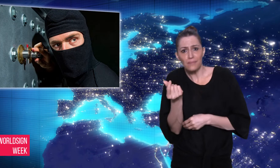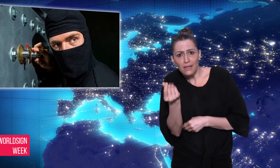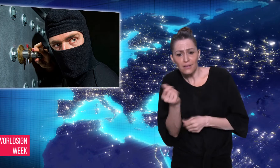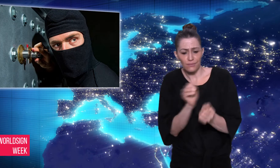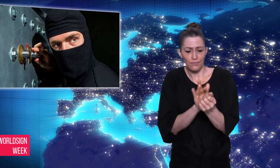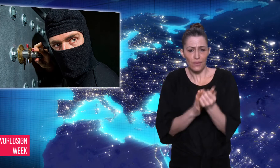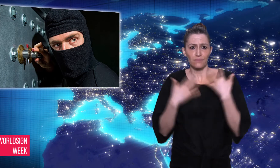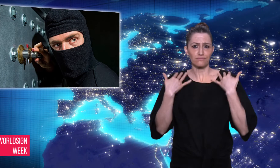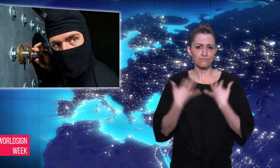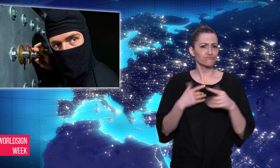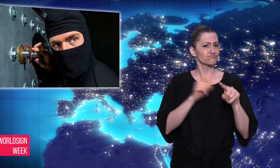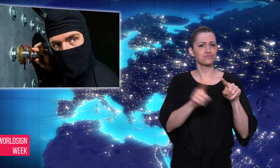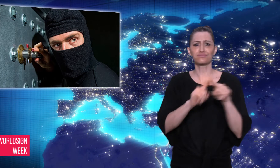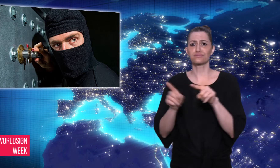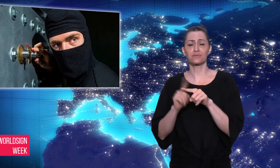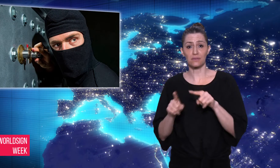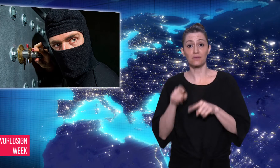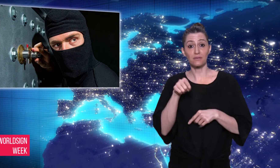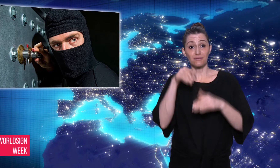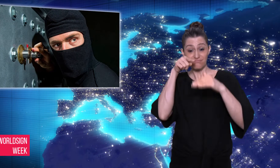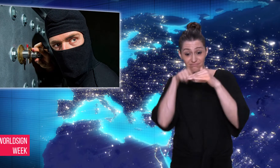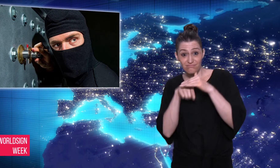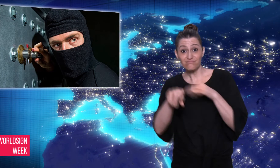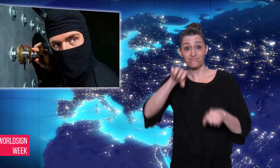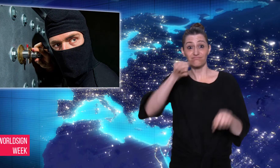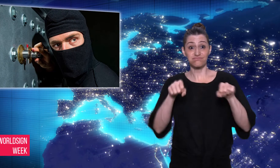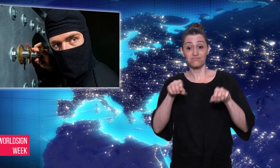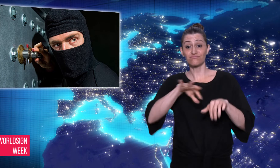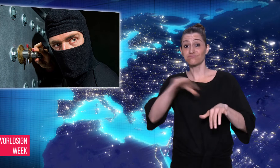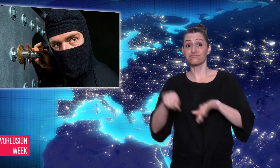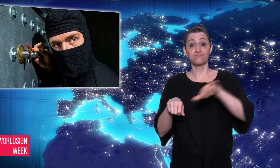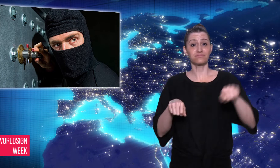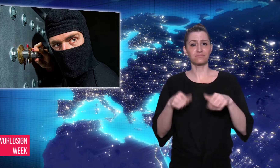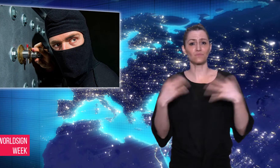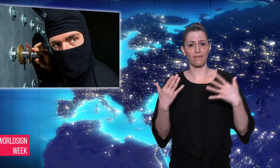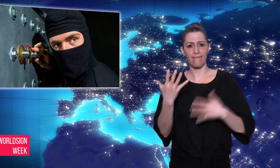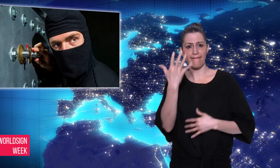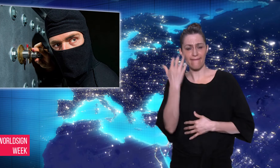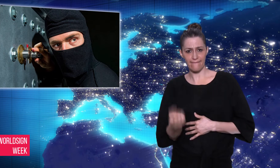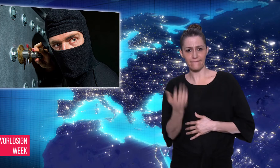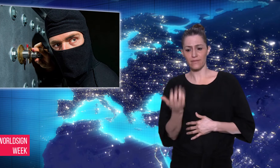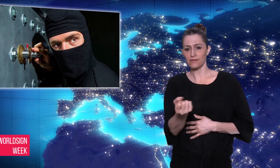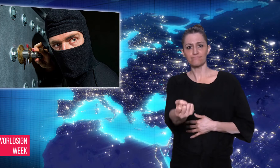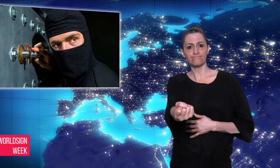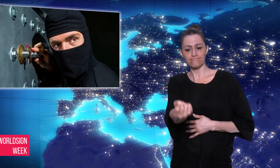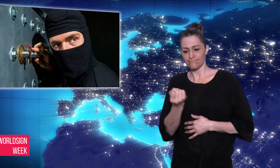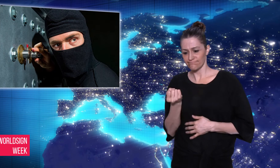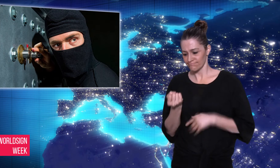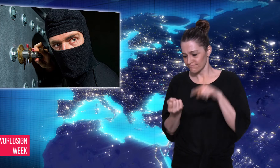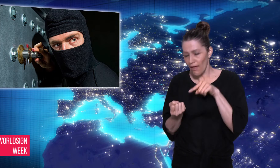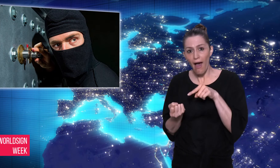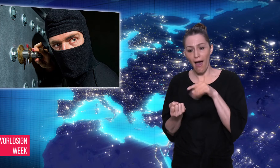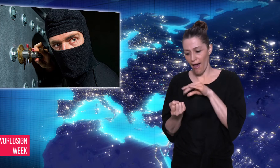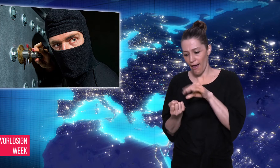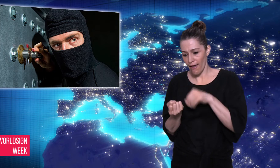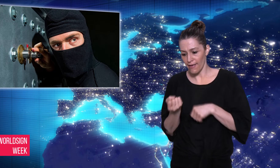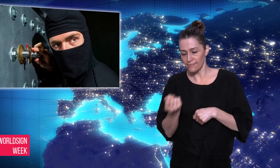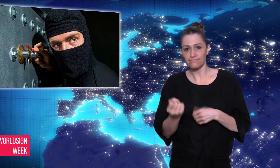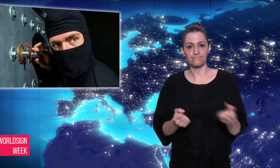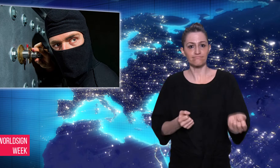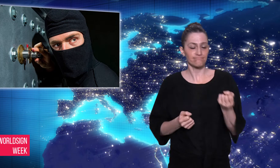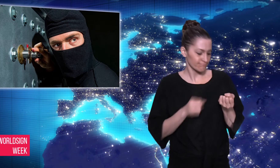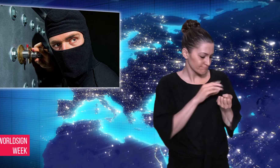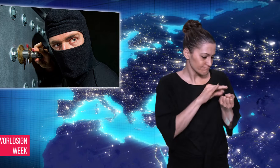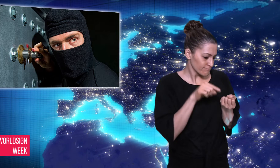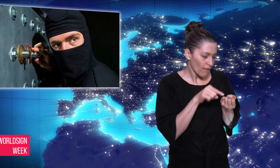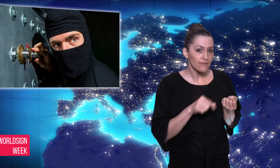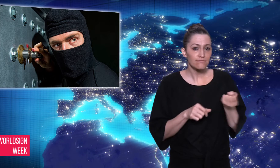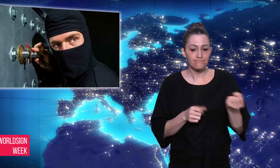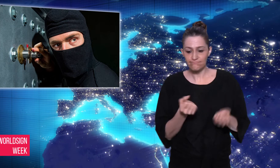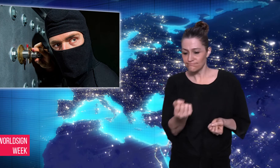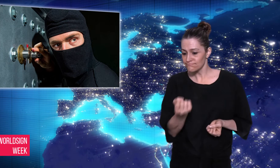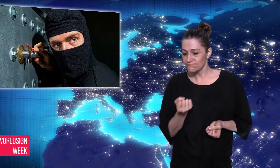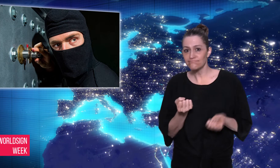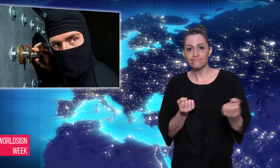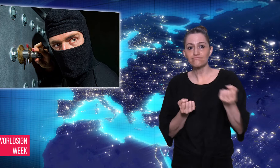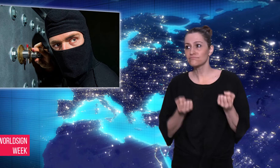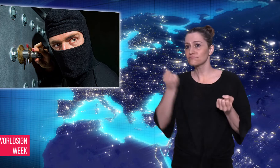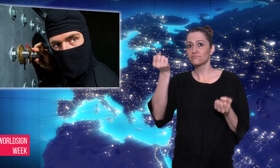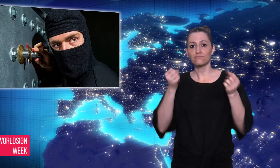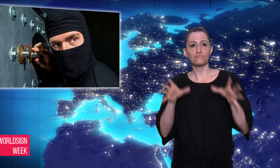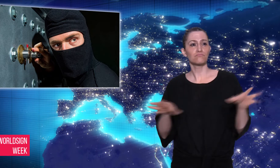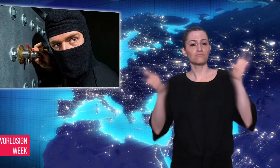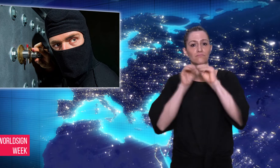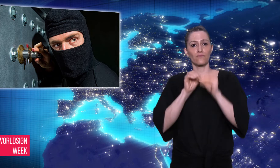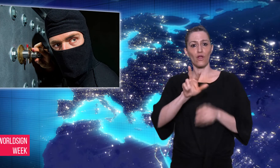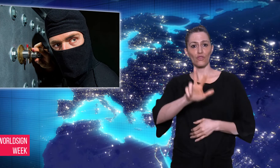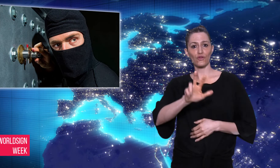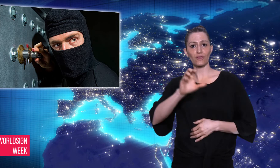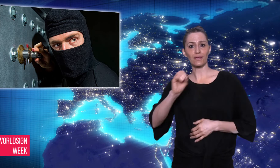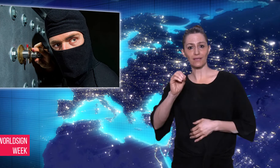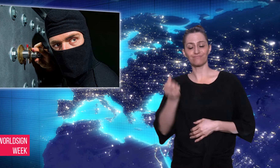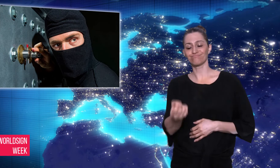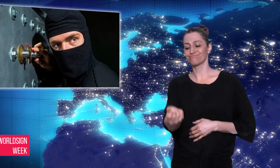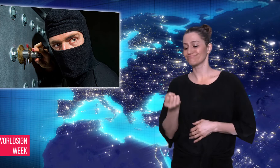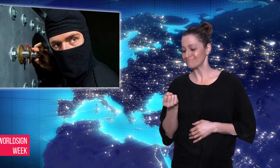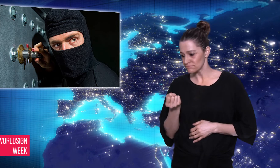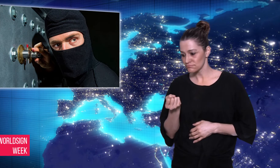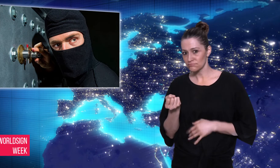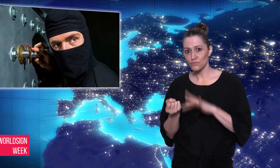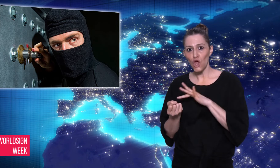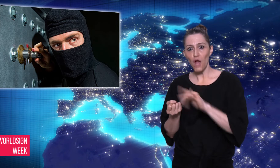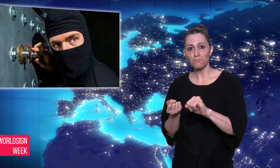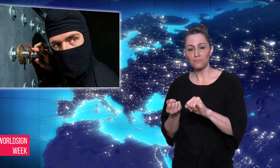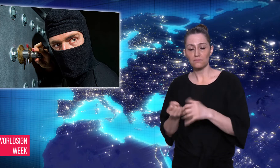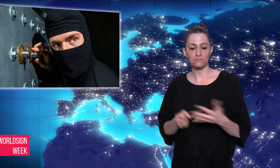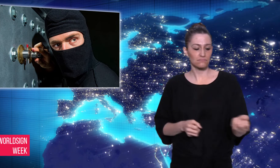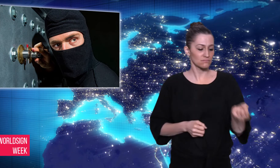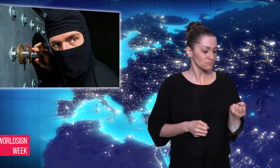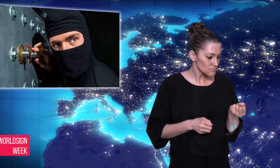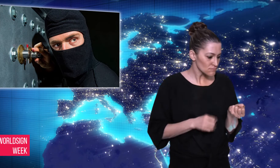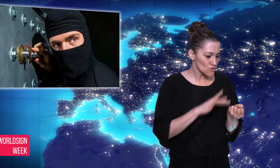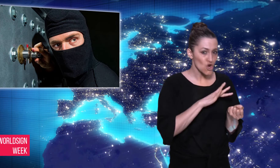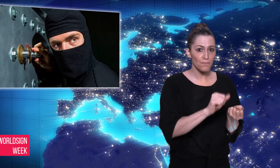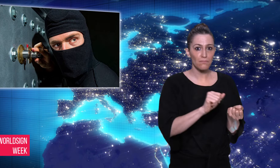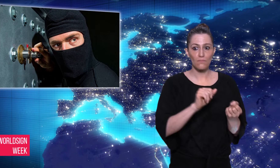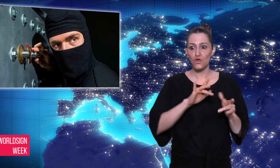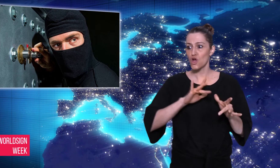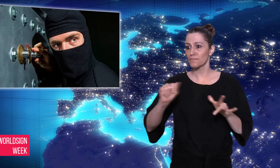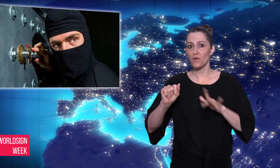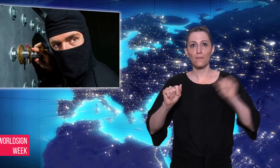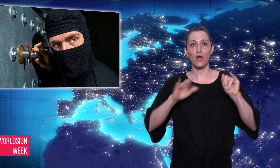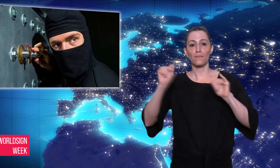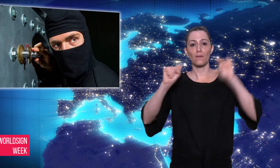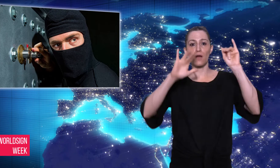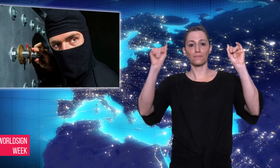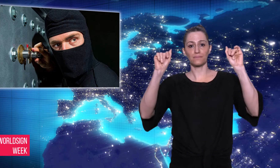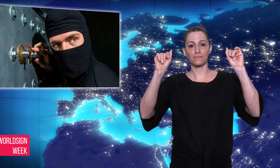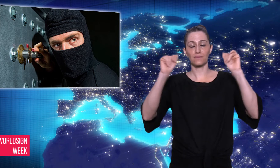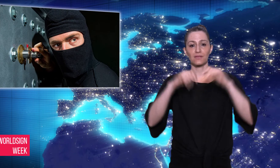inside approximately thirty empty deposit boxes.